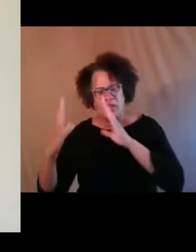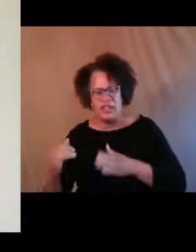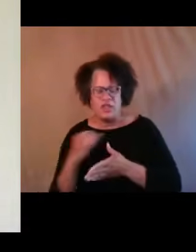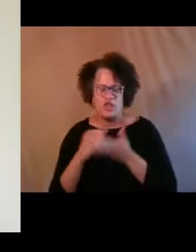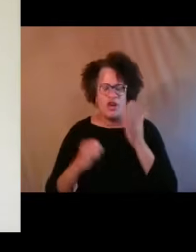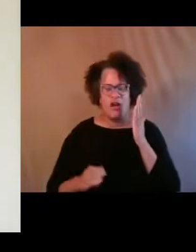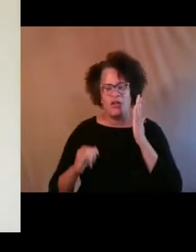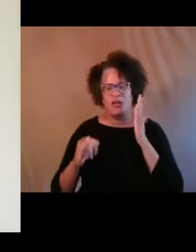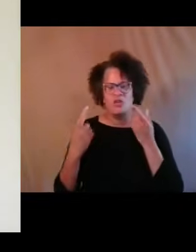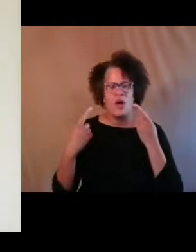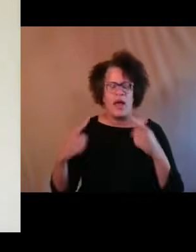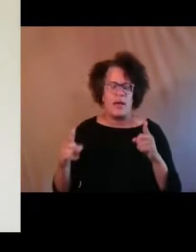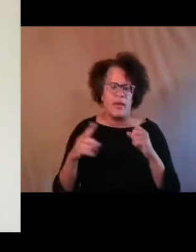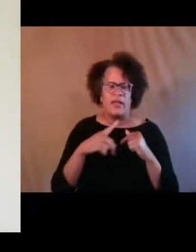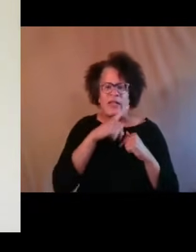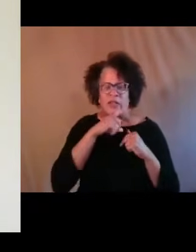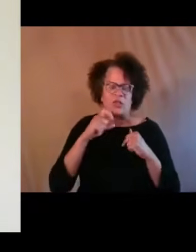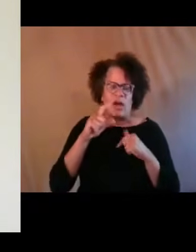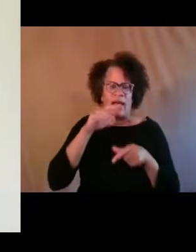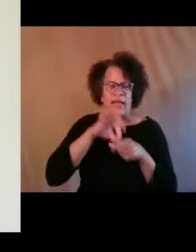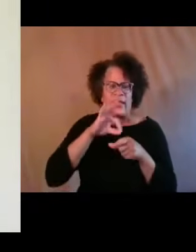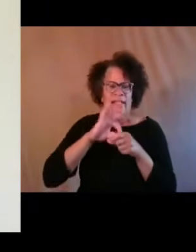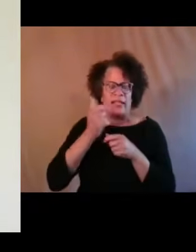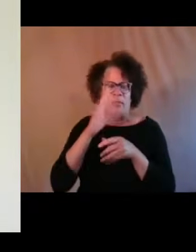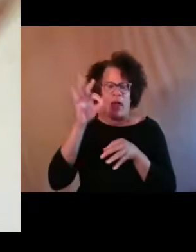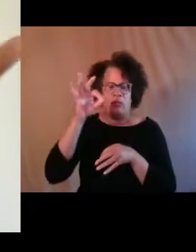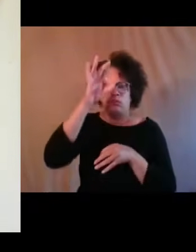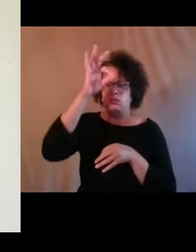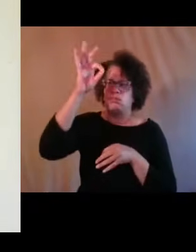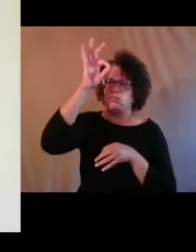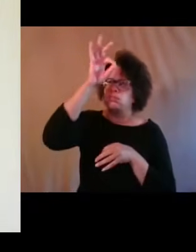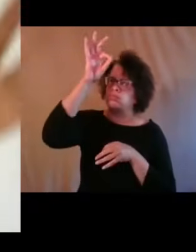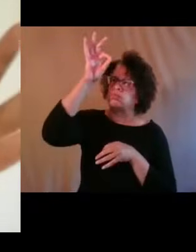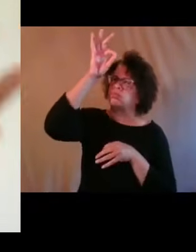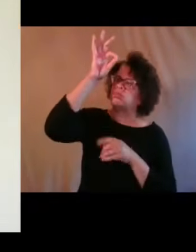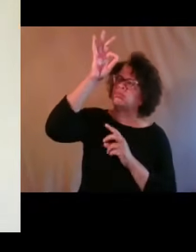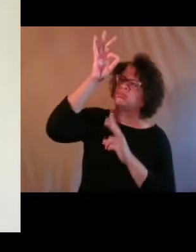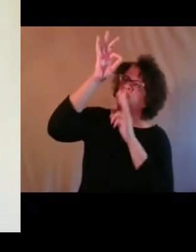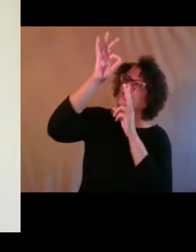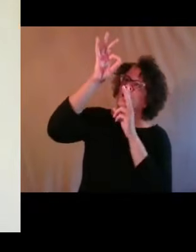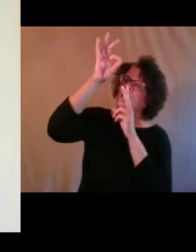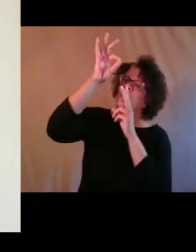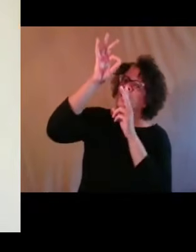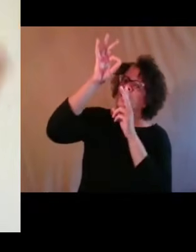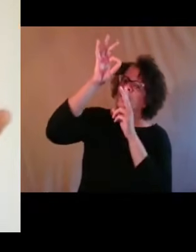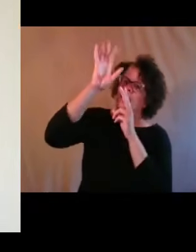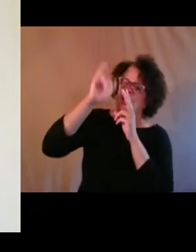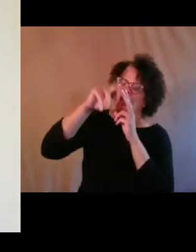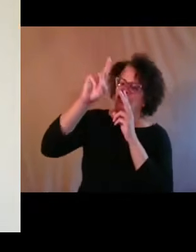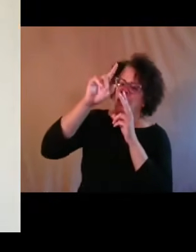a dried out tea bag just above her nose, and gapes intently at this new face